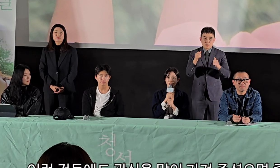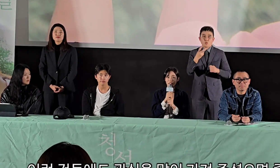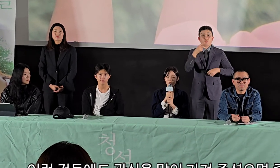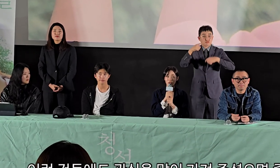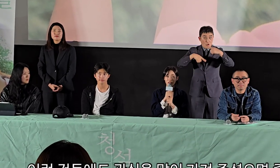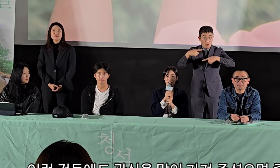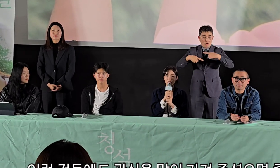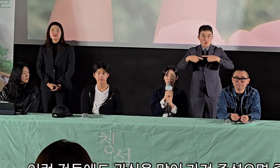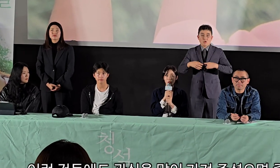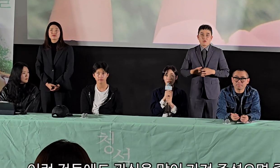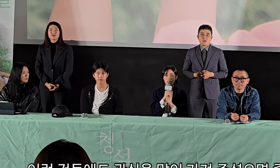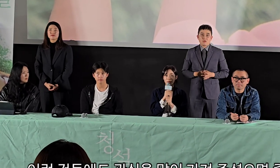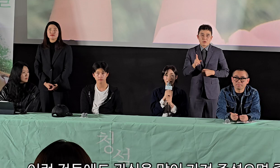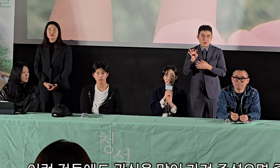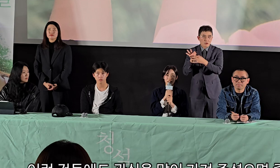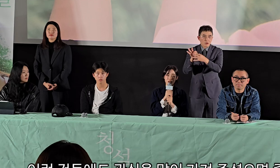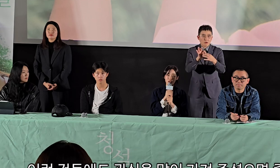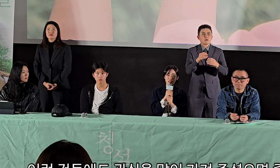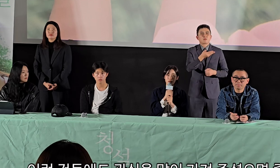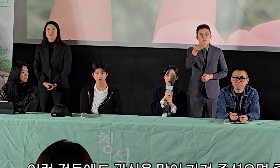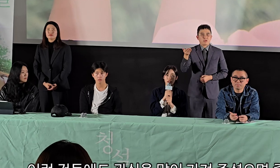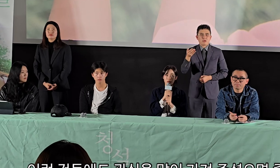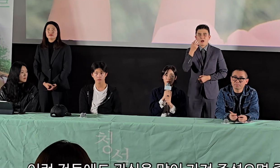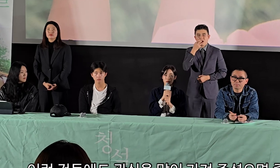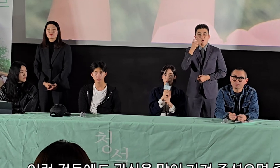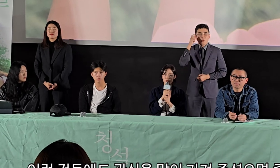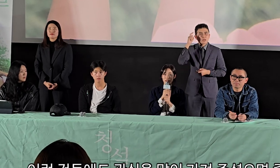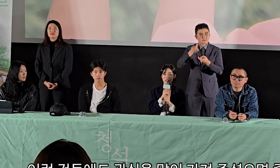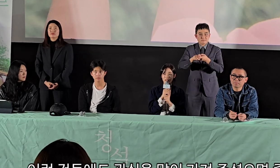Please try learning it.